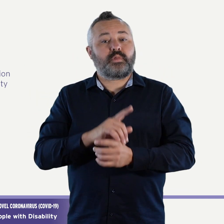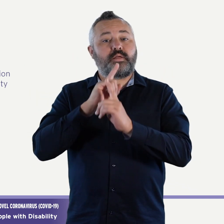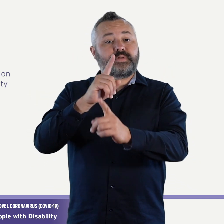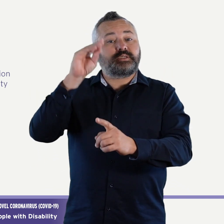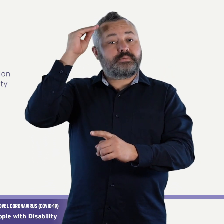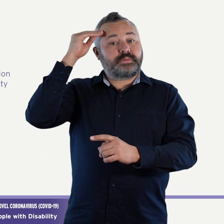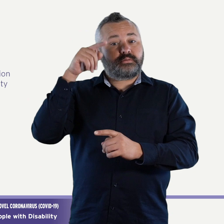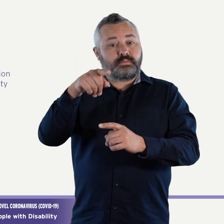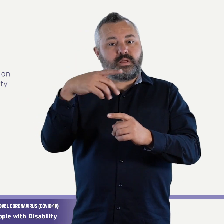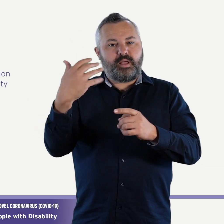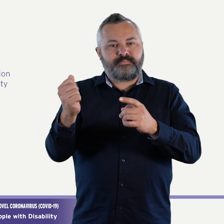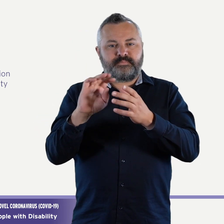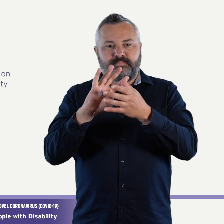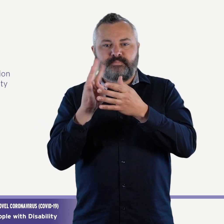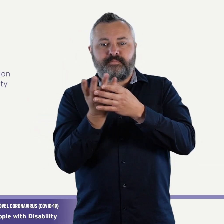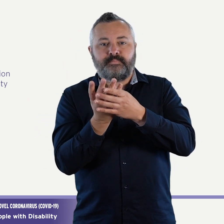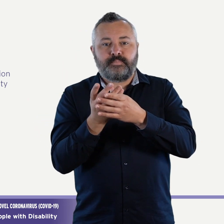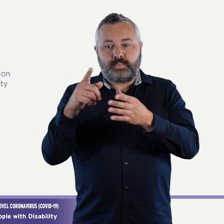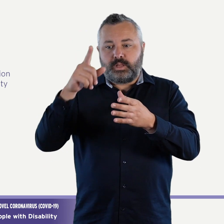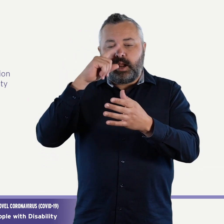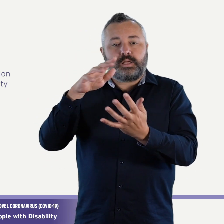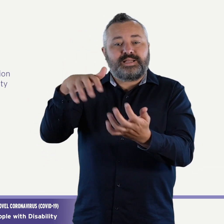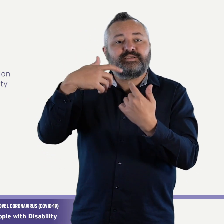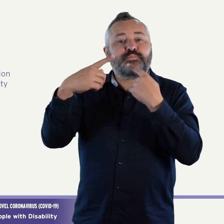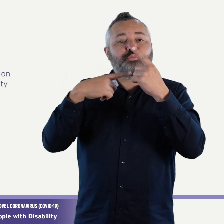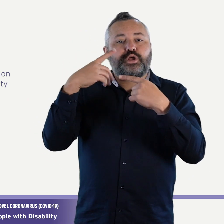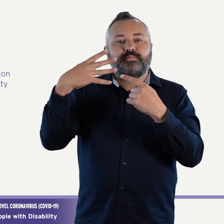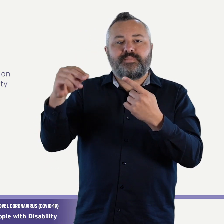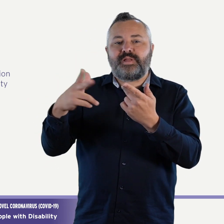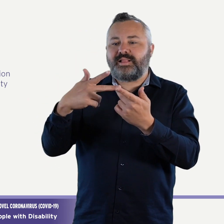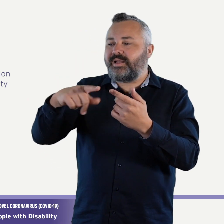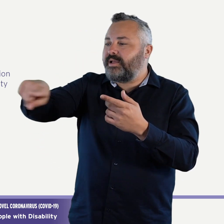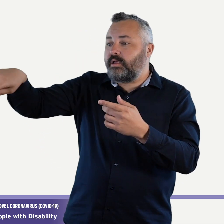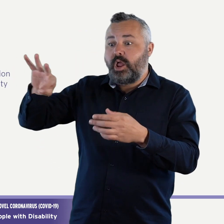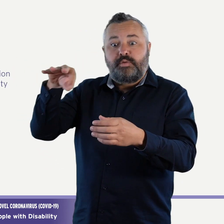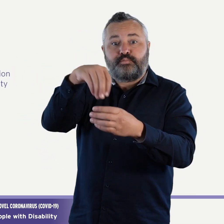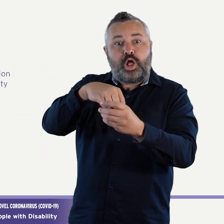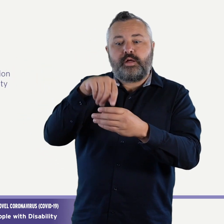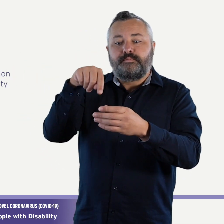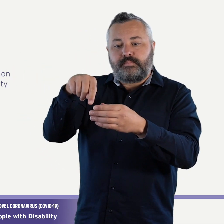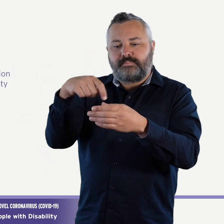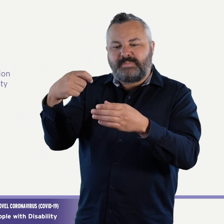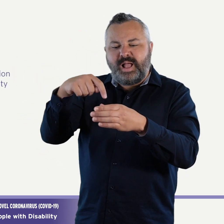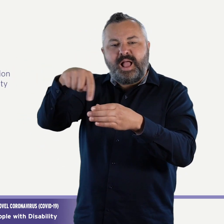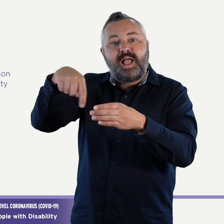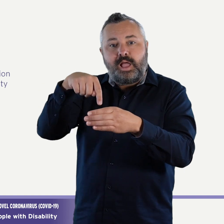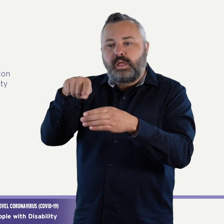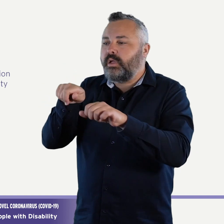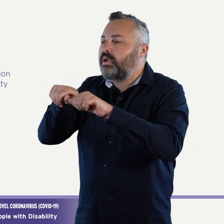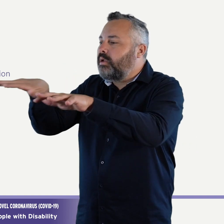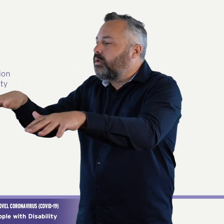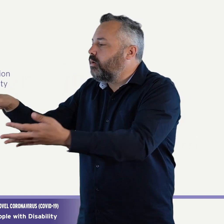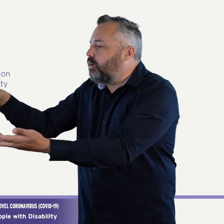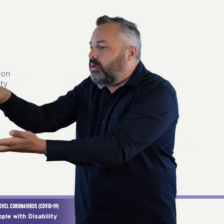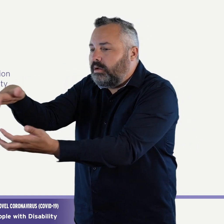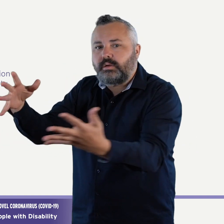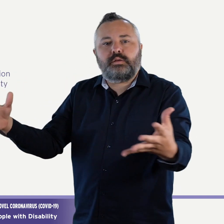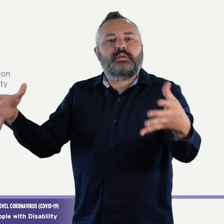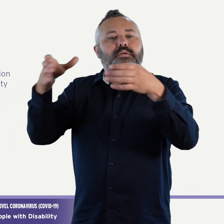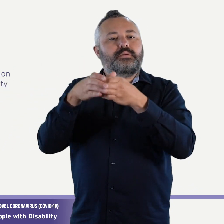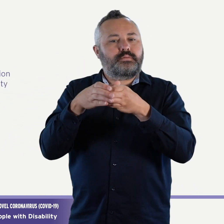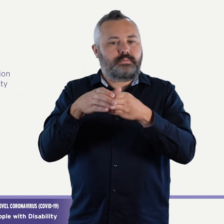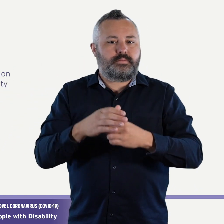Members of the Advisory Committee to seek input from people and groups not directly represented.